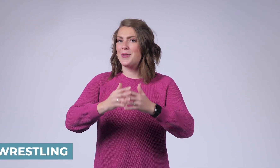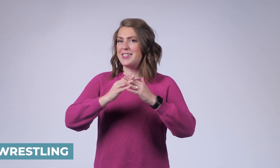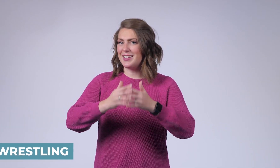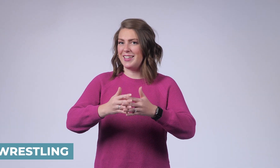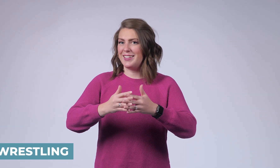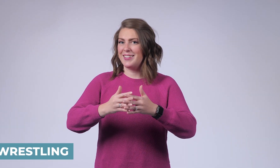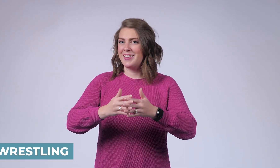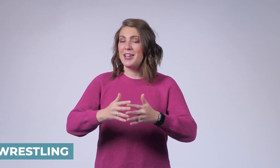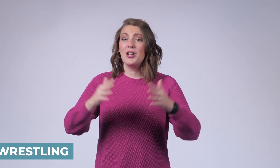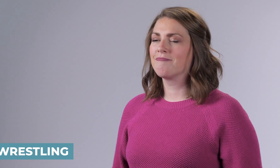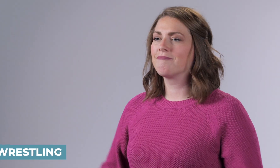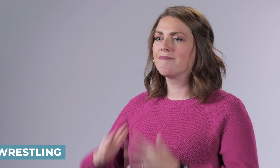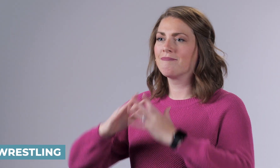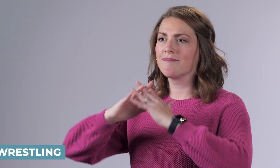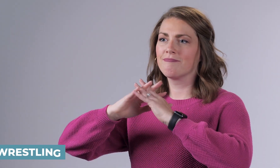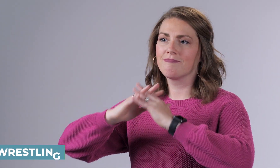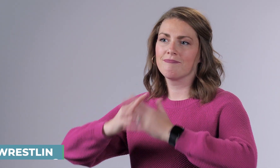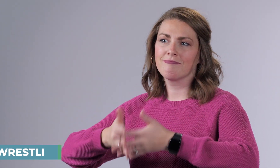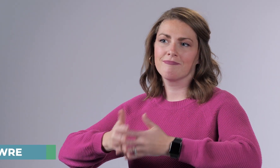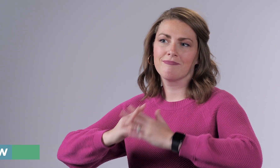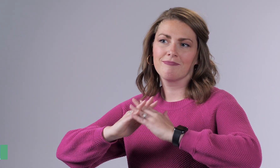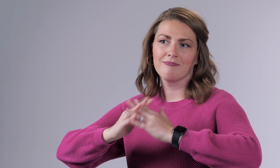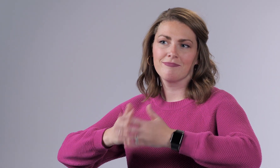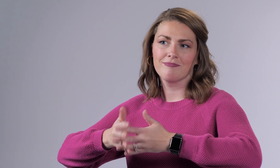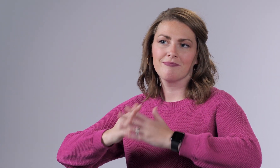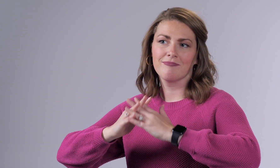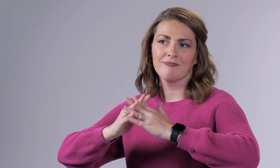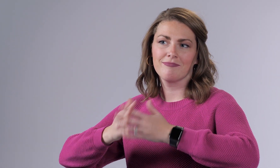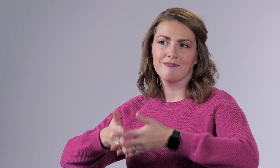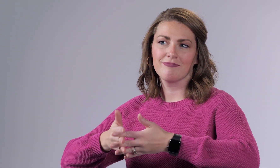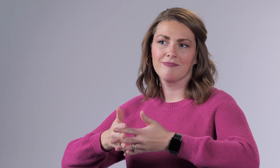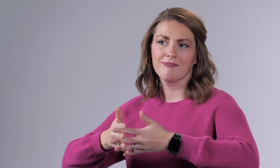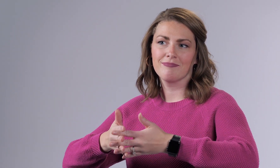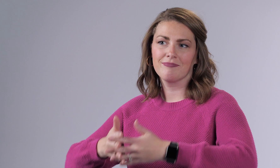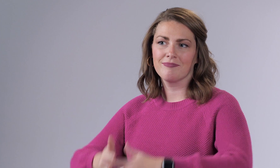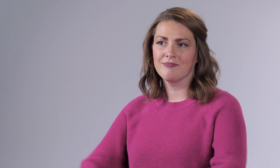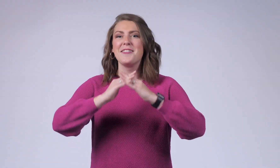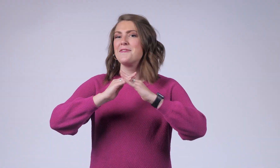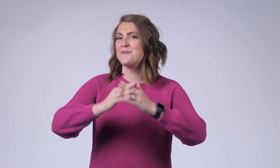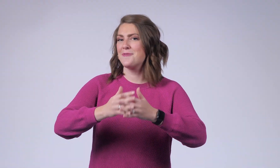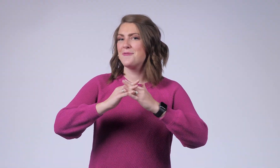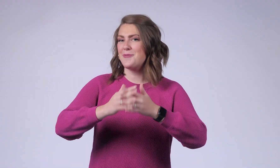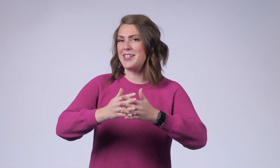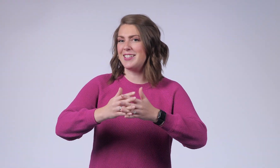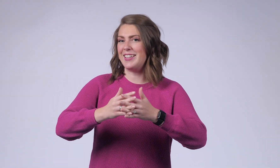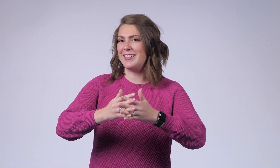WRESTLING Your two hands are interlocked together like you're wrestling. WRESTLING